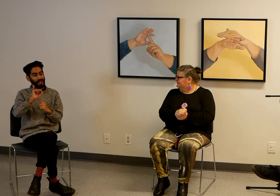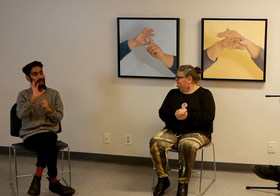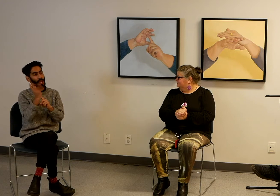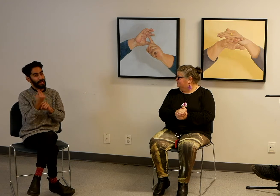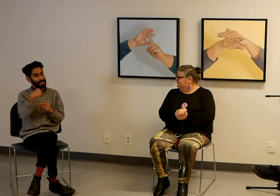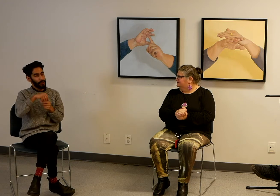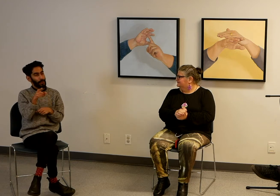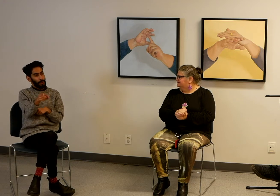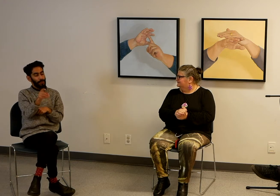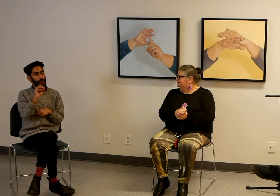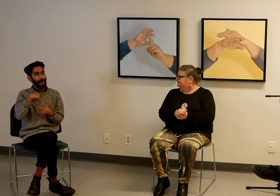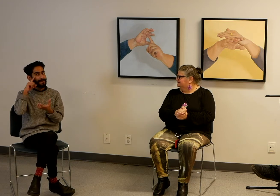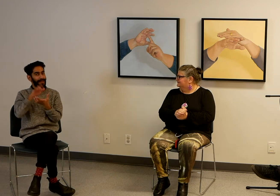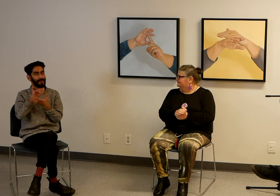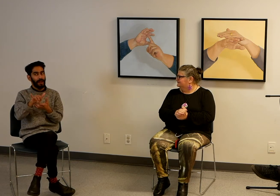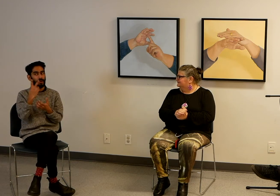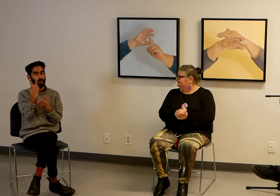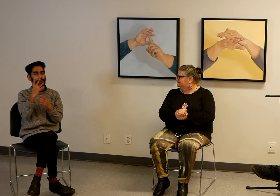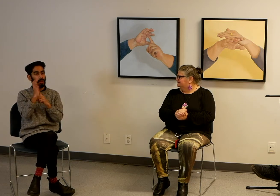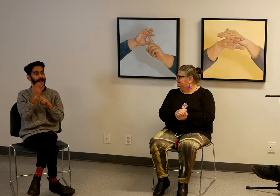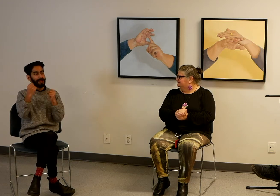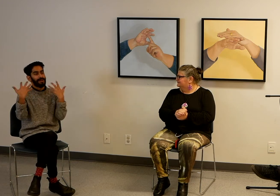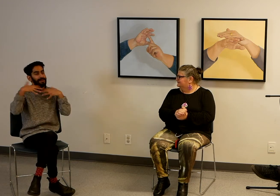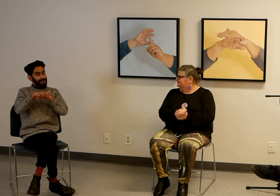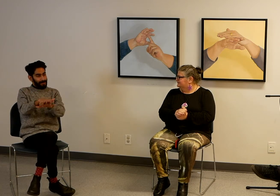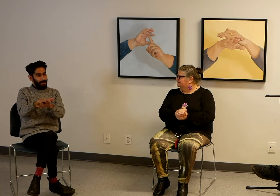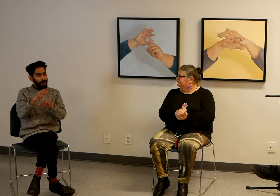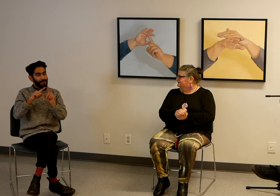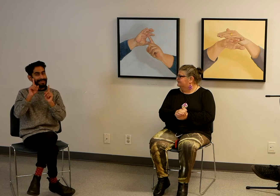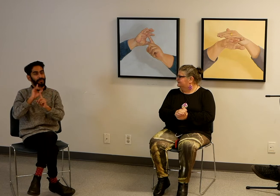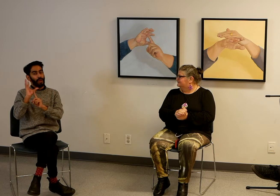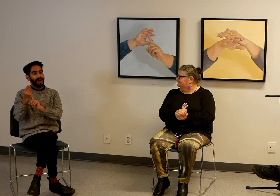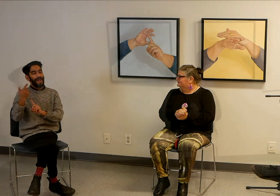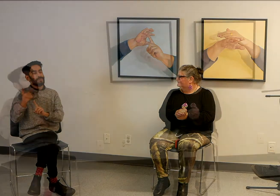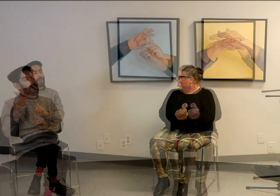the community, kind of has to navigate the multiculturalism just within themselves.